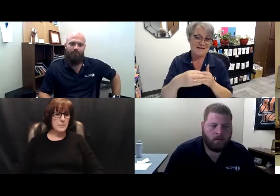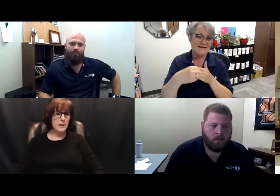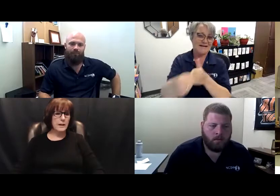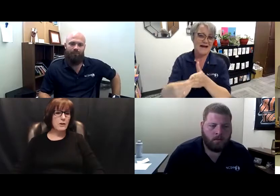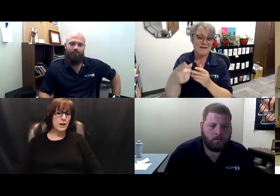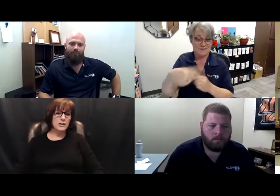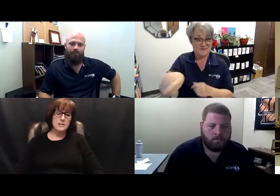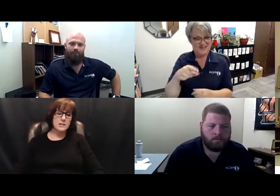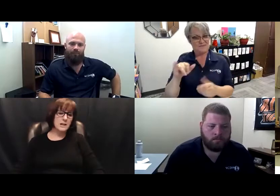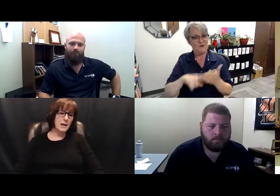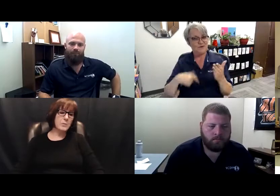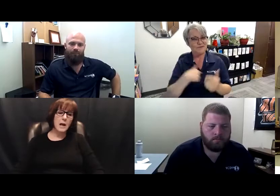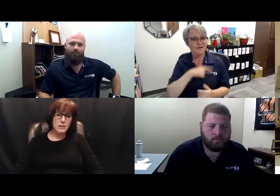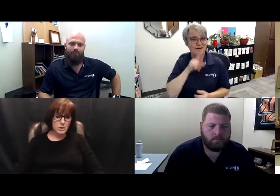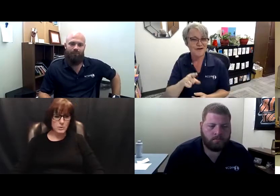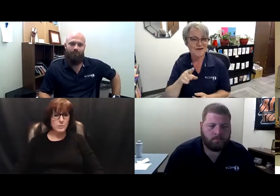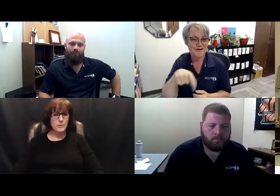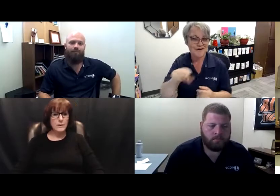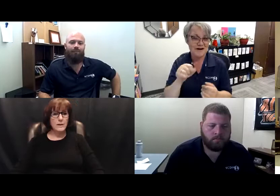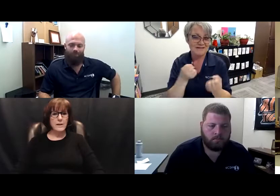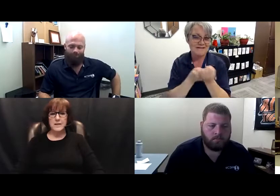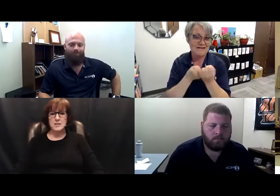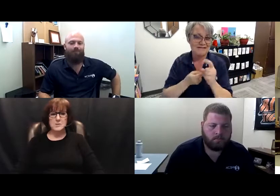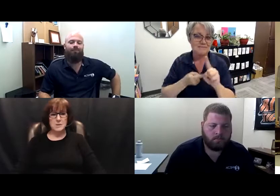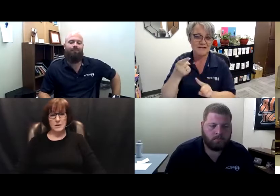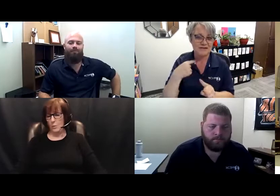and our agency can help guide you and that's